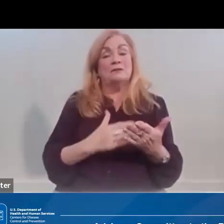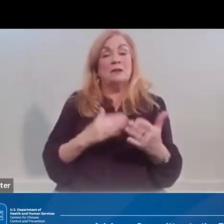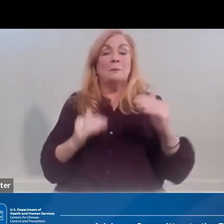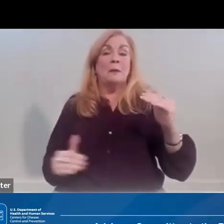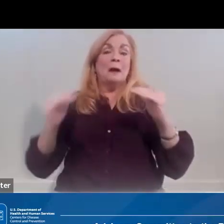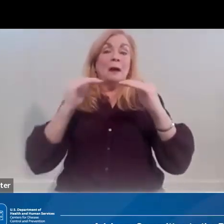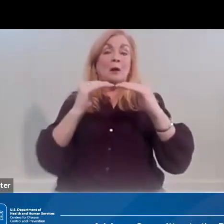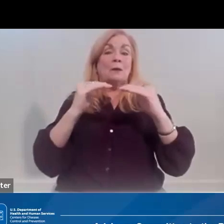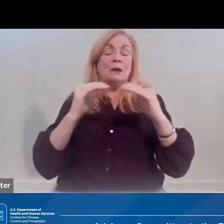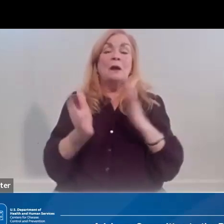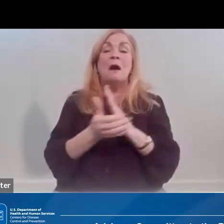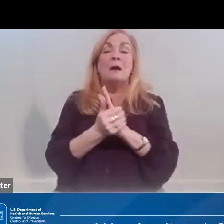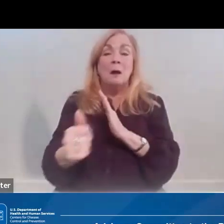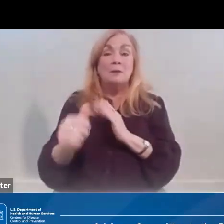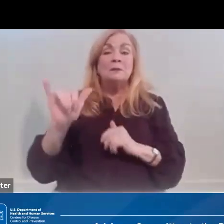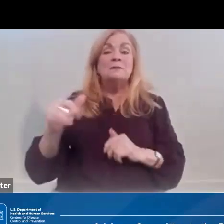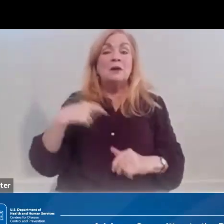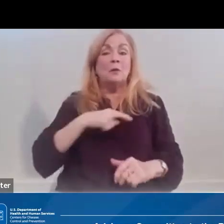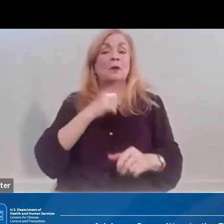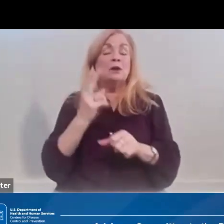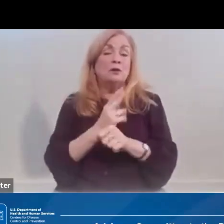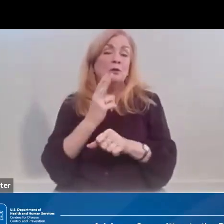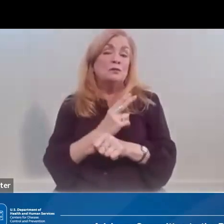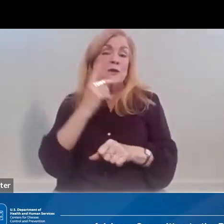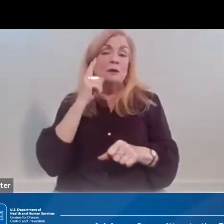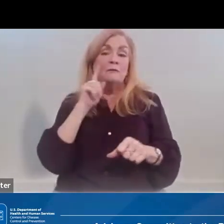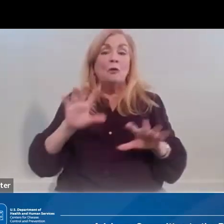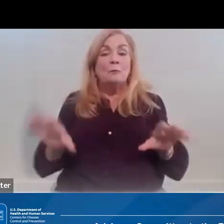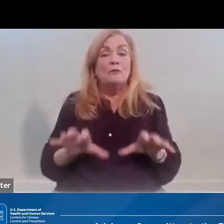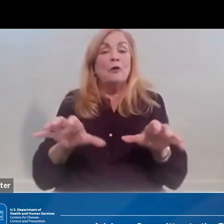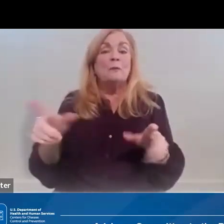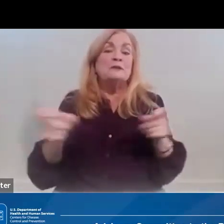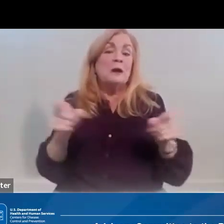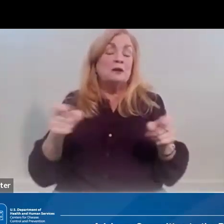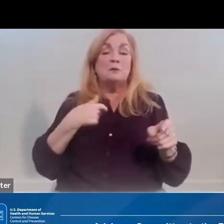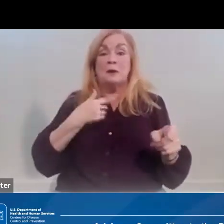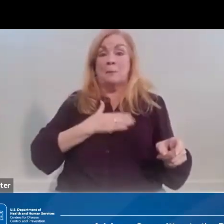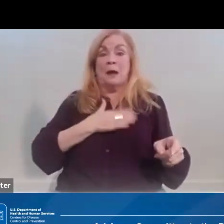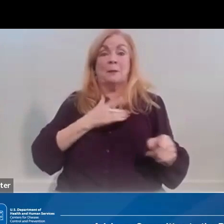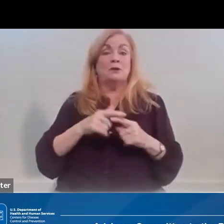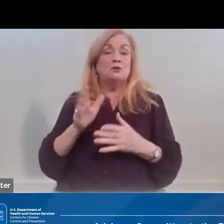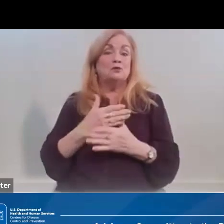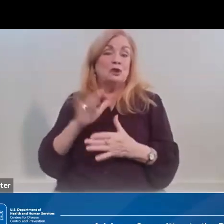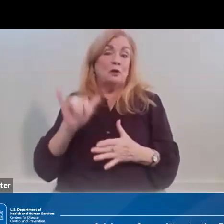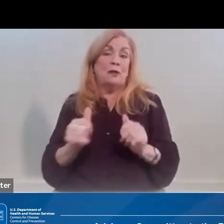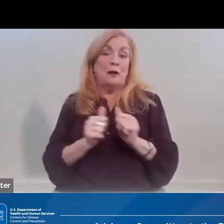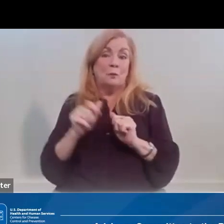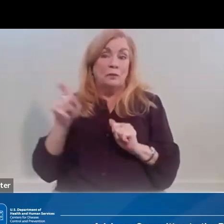for individual performance management that I'd be glad to share with you if that would be helpful for you to look at and think about how because they're not super,